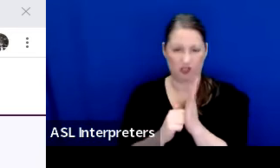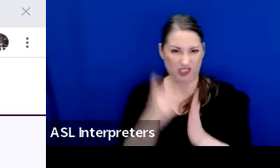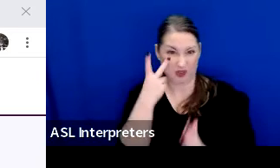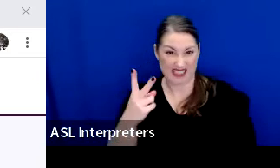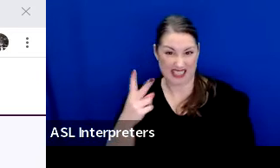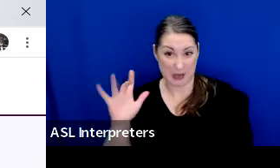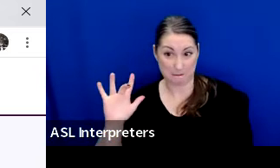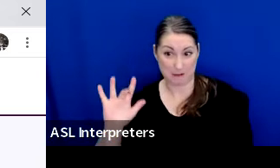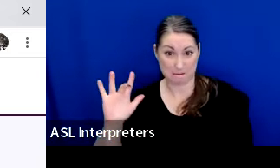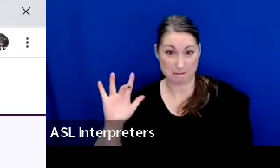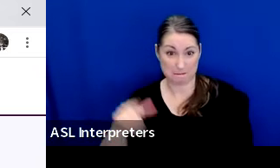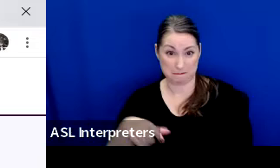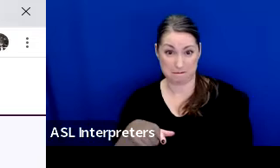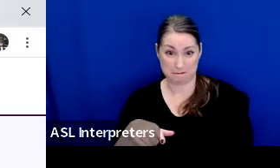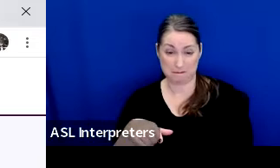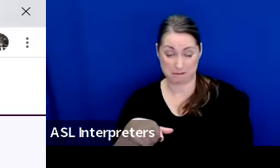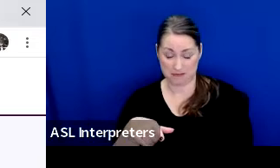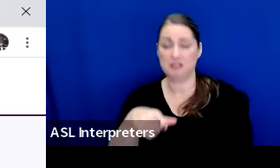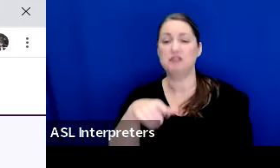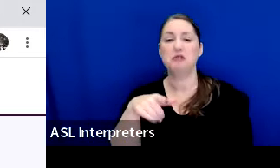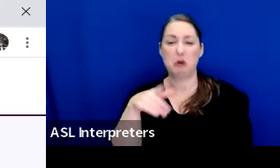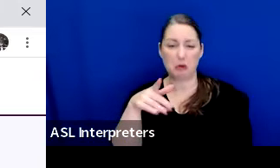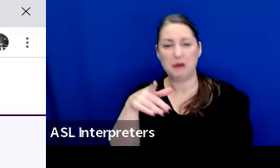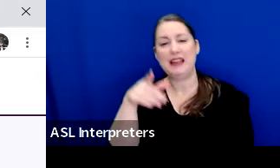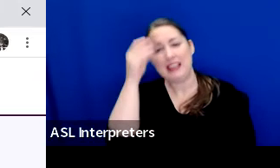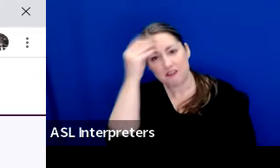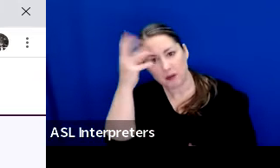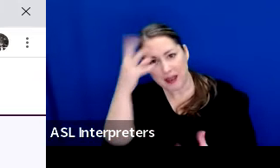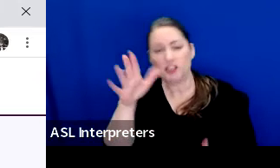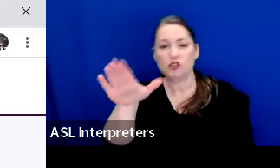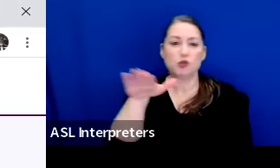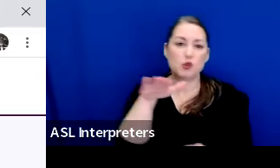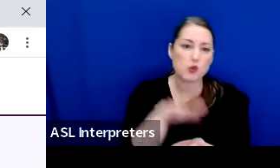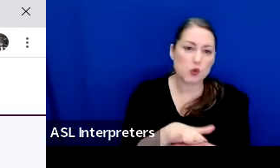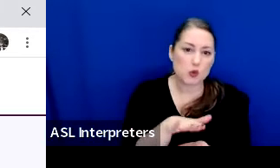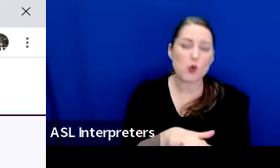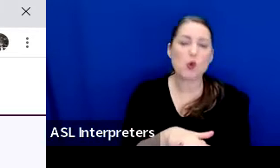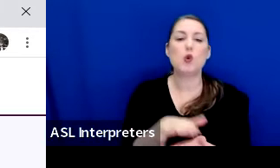account. OK. It says what kind of institution you work for.